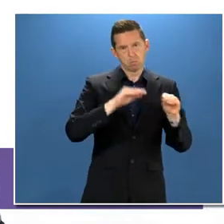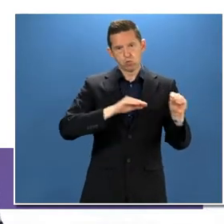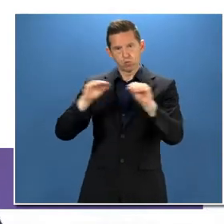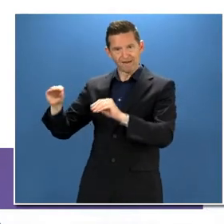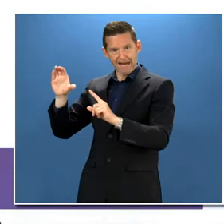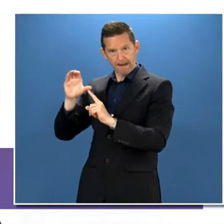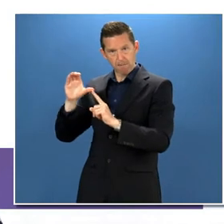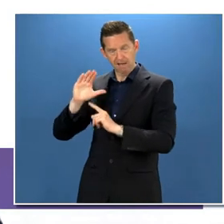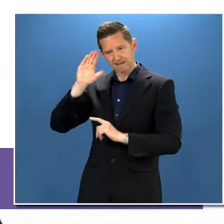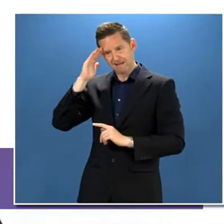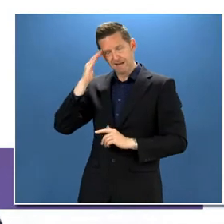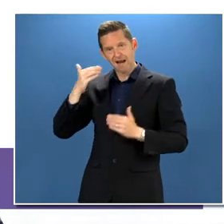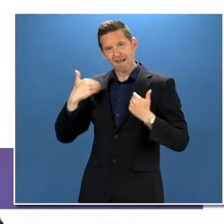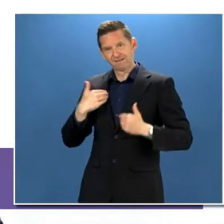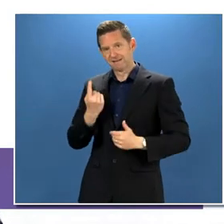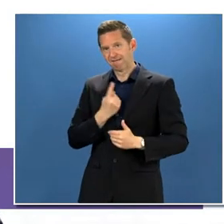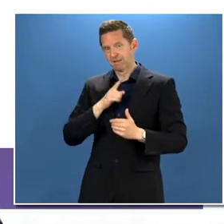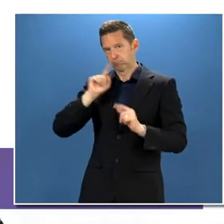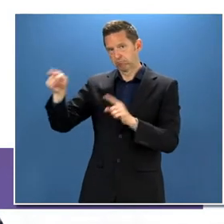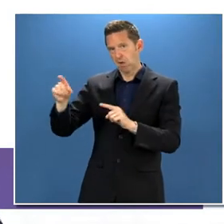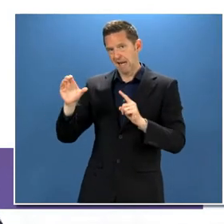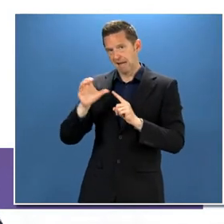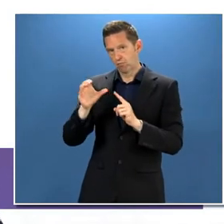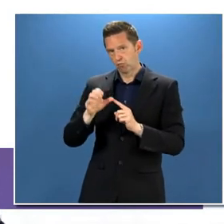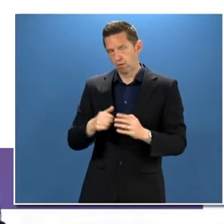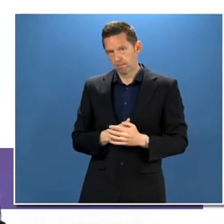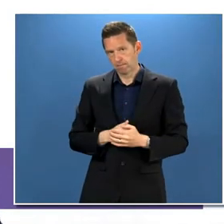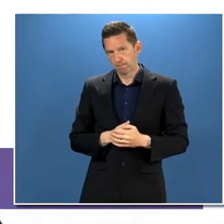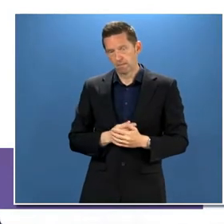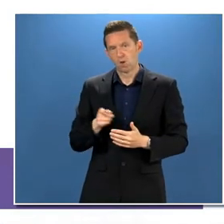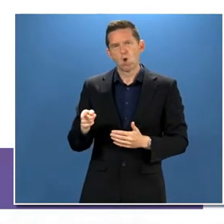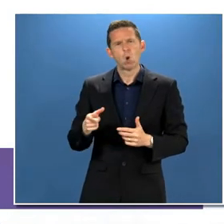own in Canberra, and one of the very real struggles that existed at that time